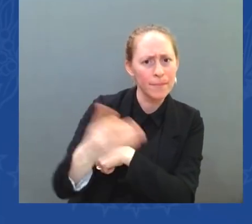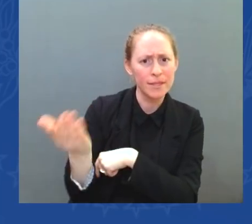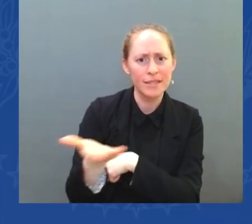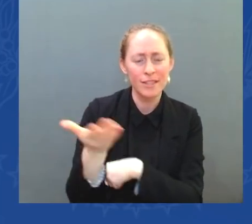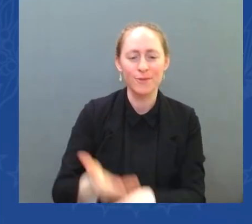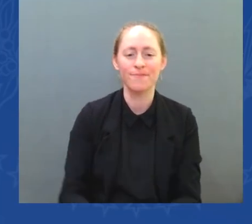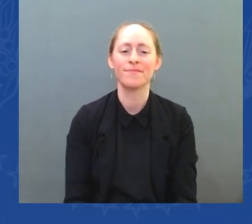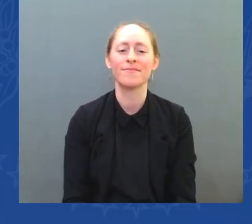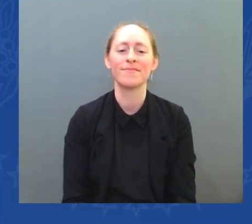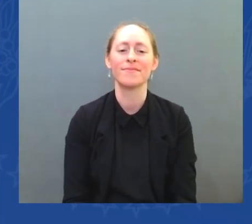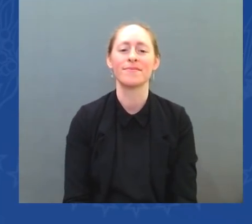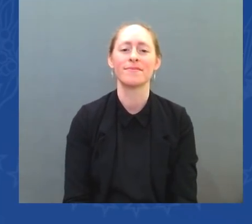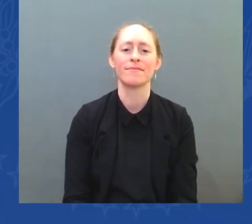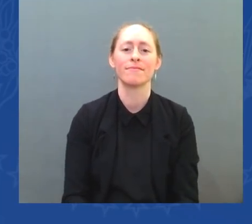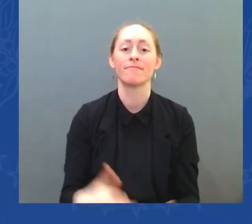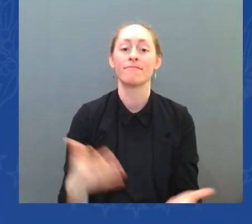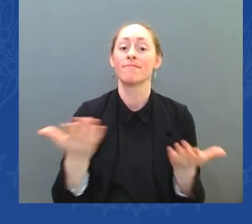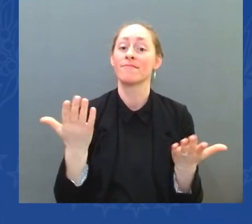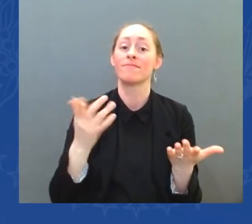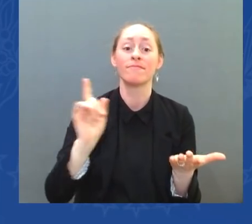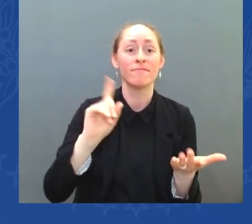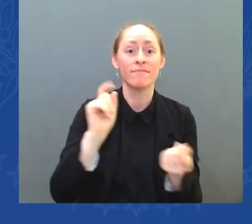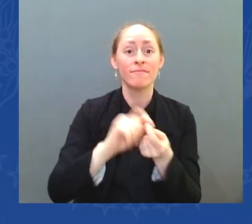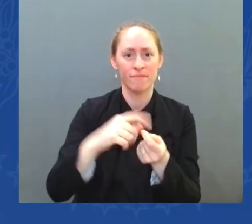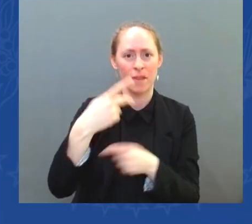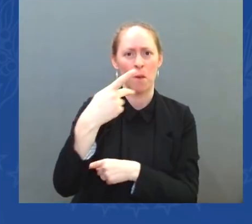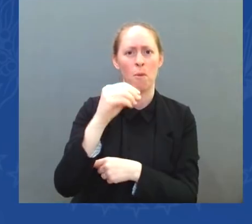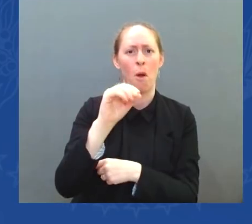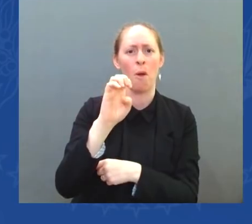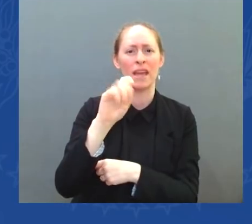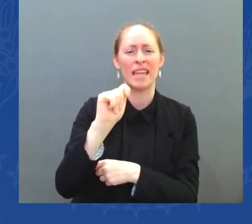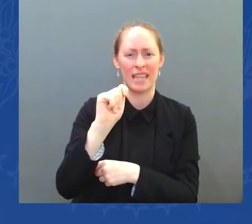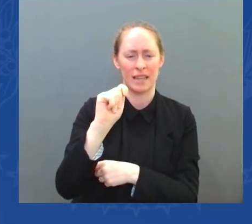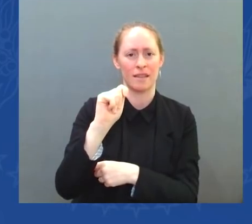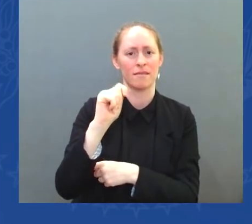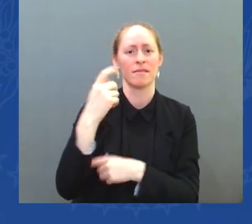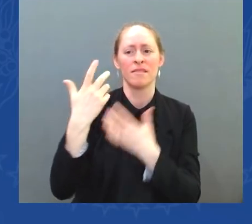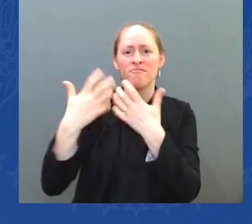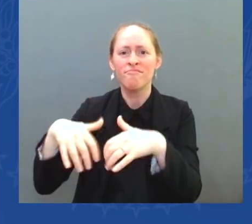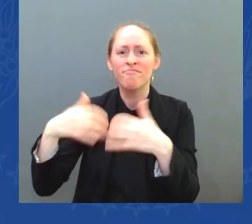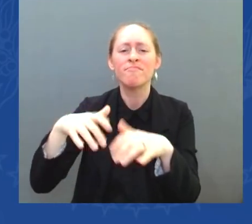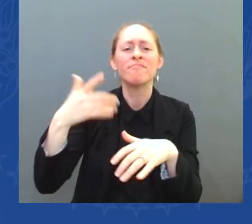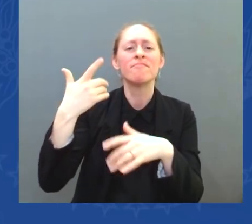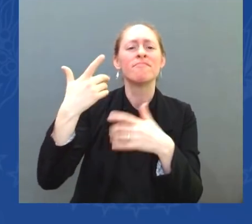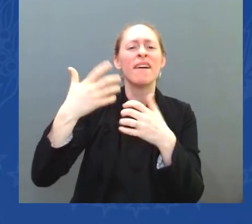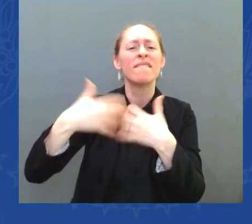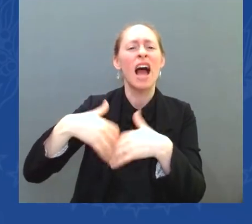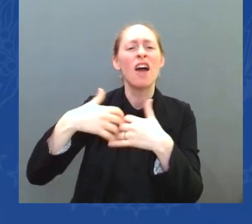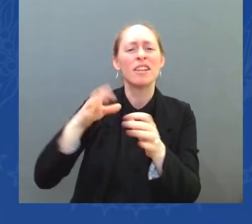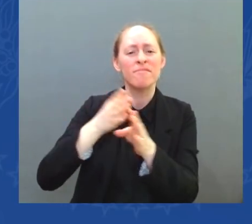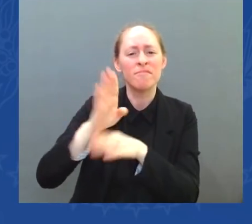folks I've met over the last several years to produce a renewable domestic alternative to fossil fuels.